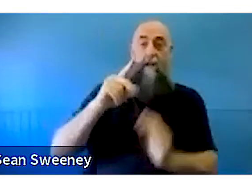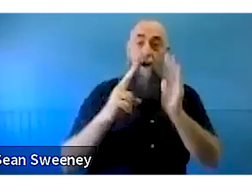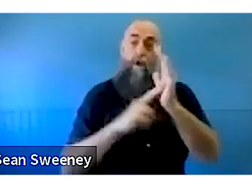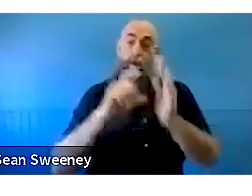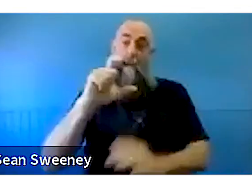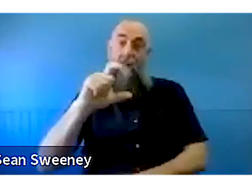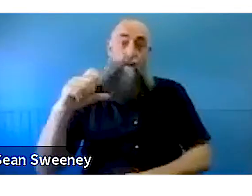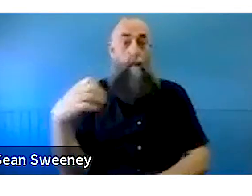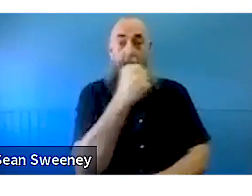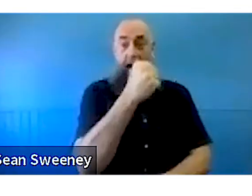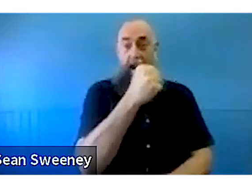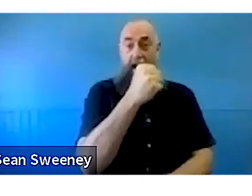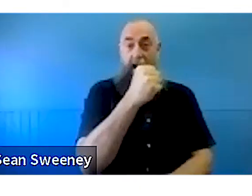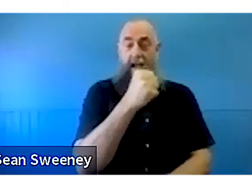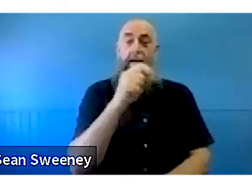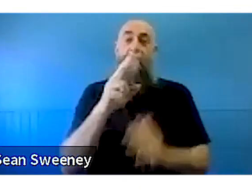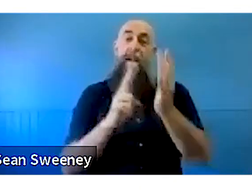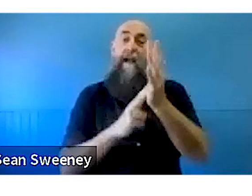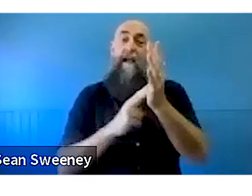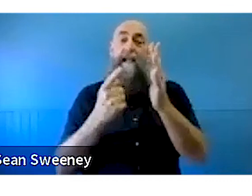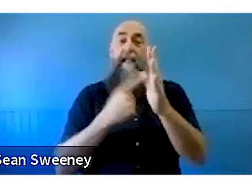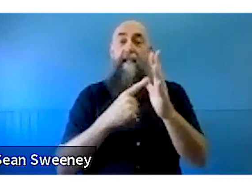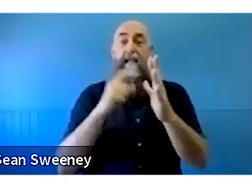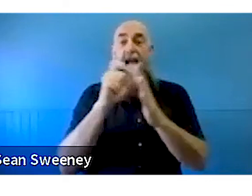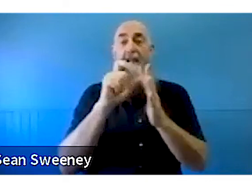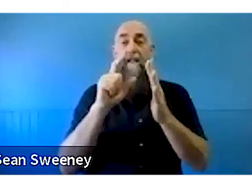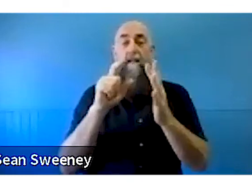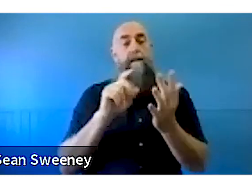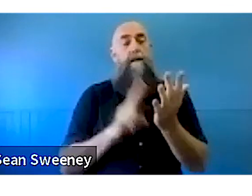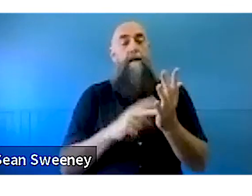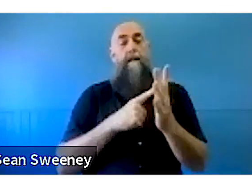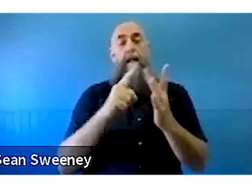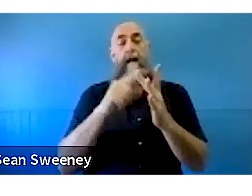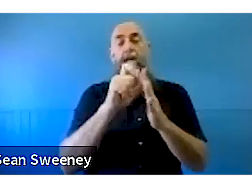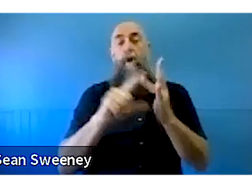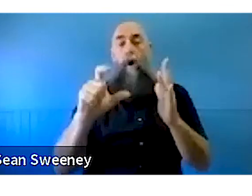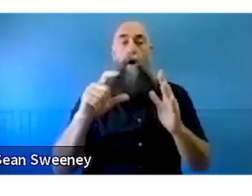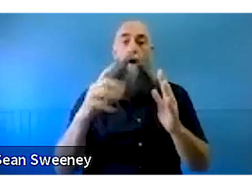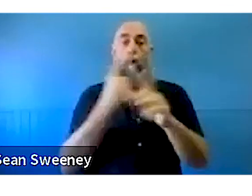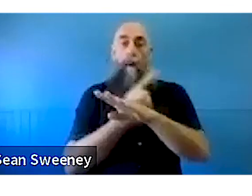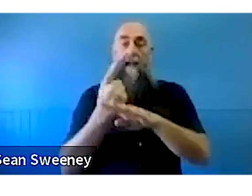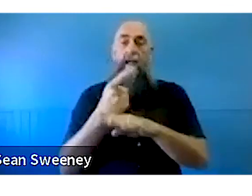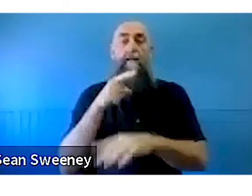NAIDOC week, which this week is this week, but has been put off to